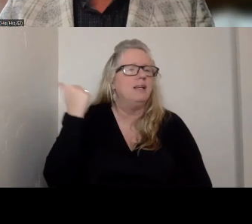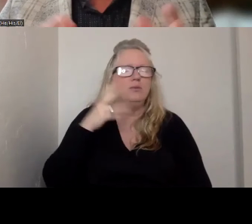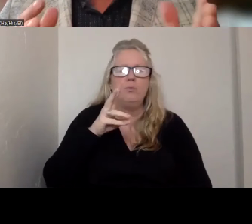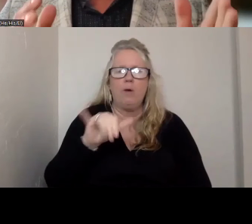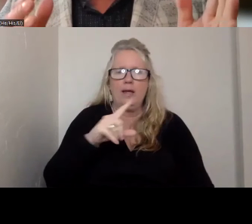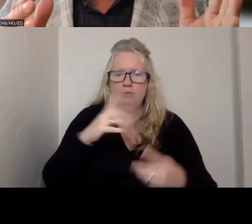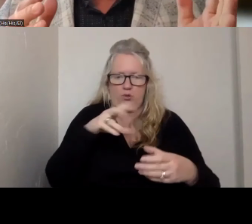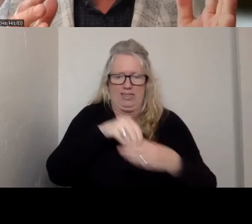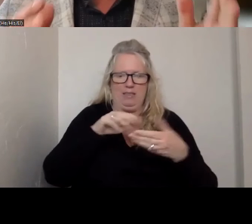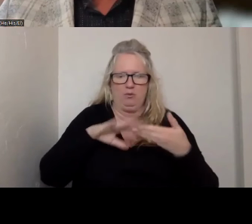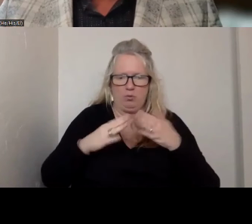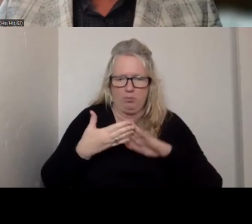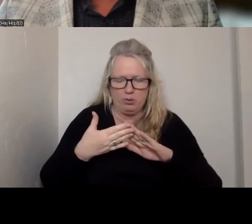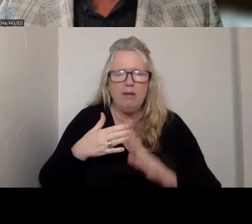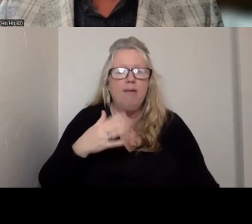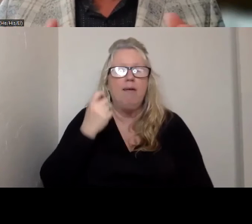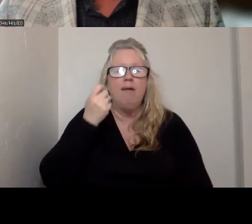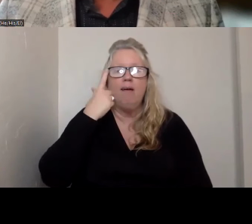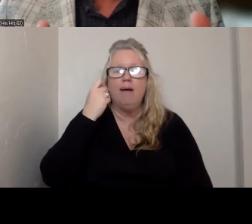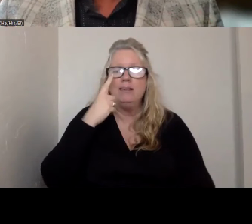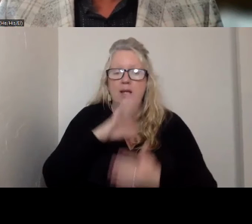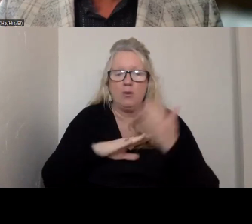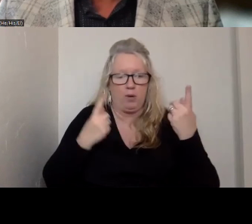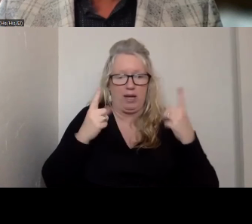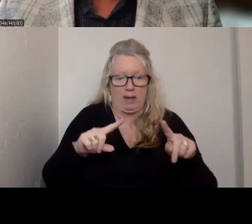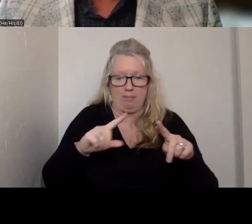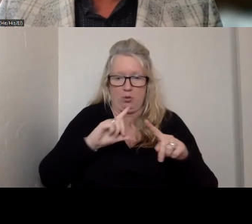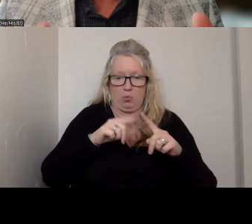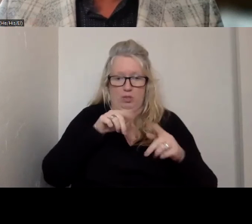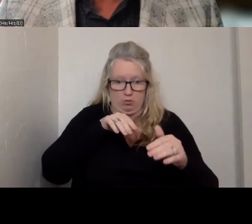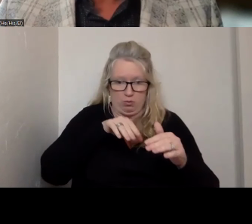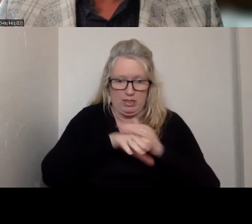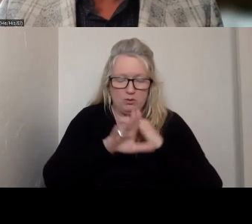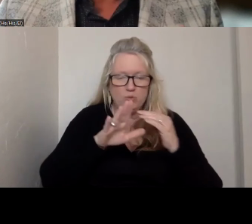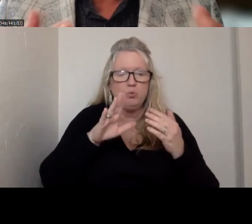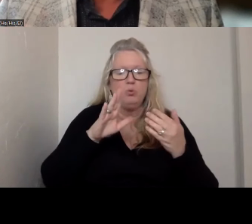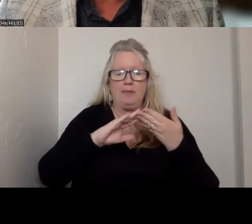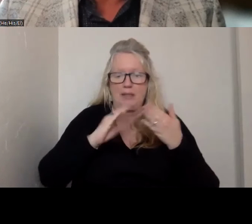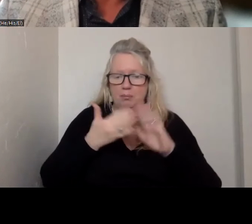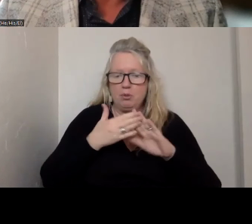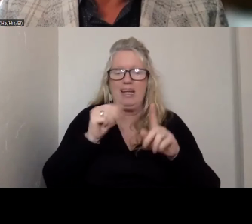COMMUNITY. WHAT HAPPENS IS WHEN YOU ENTER THE COMMUNITY IN A CULTURAL AND LINGUISTIC